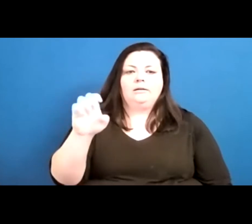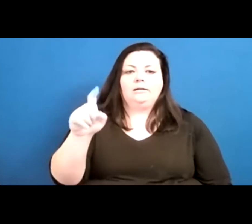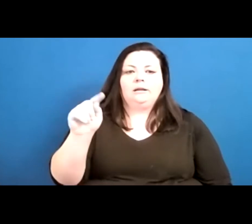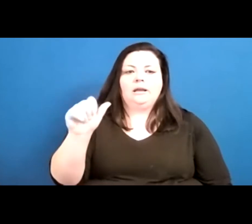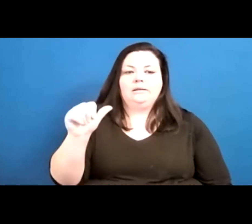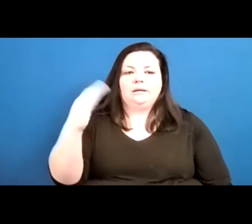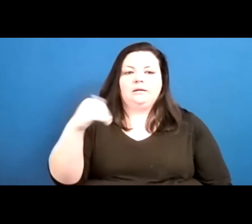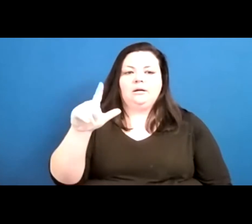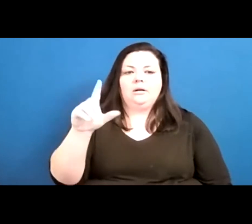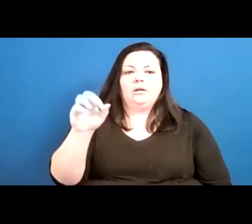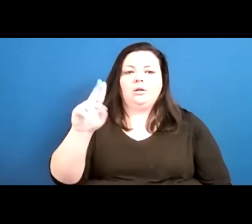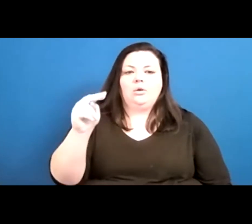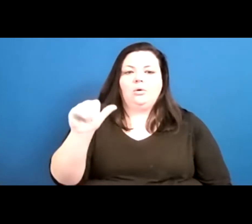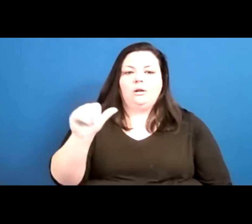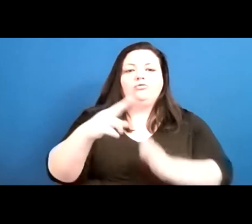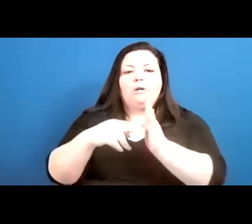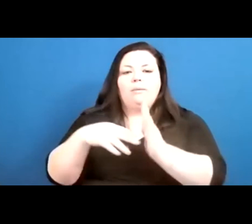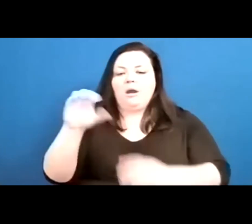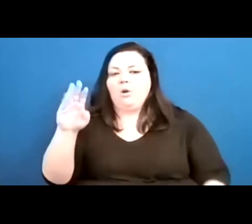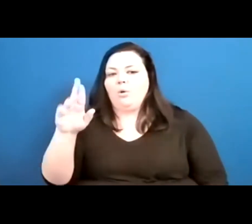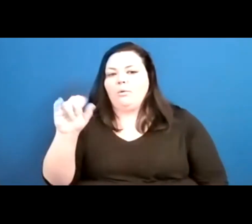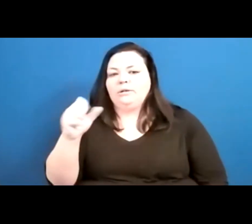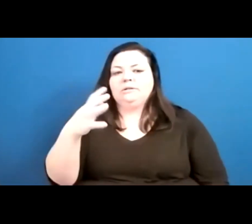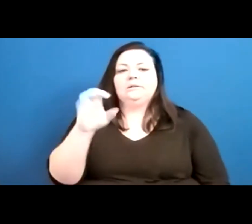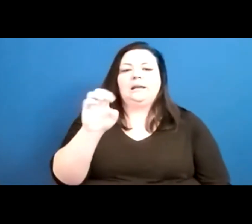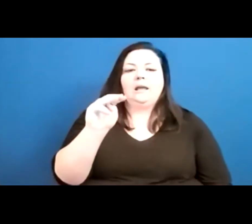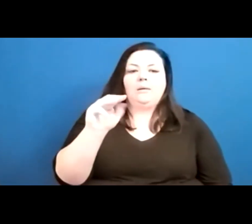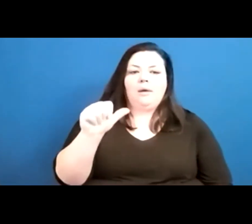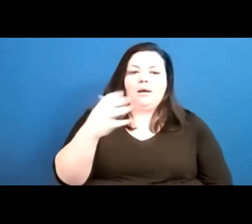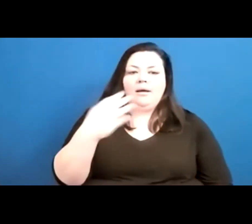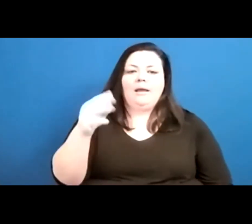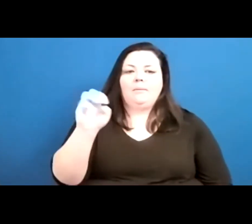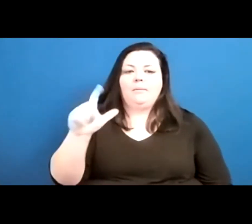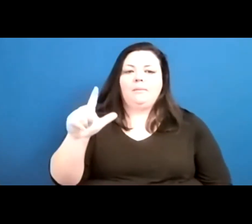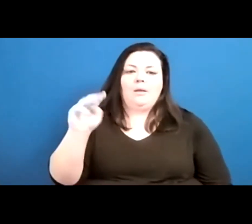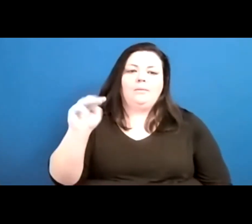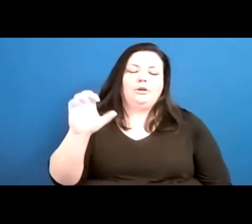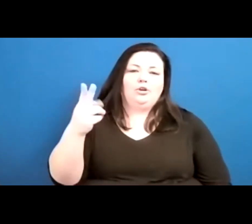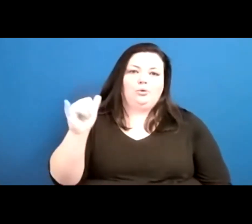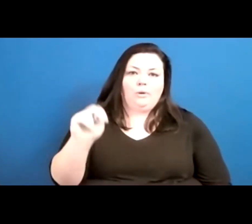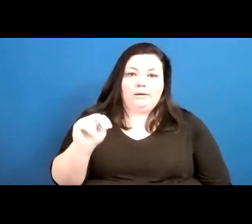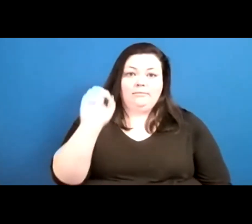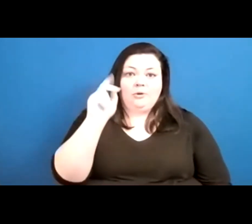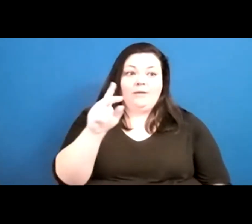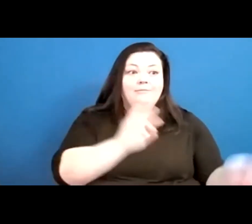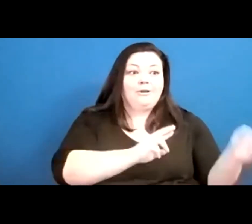Emma K. Shibley, Mel McCuin. So everybody ready to hear some poems?